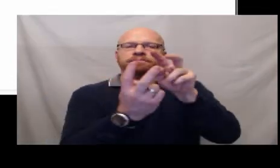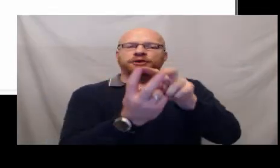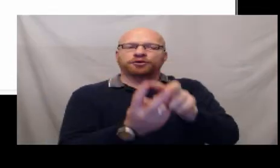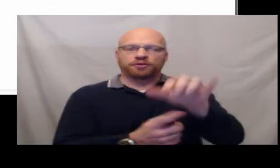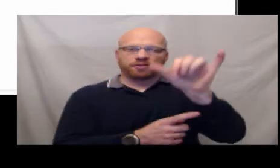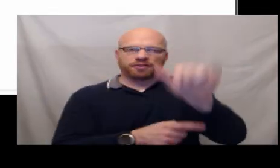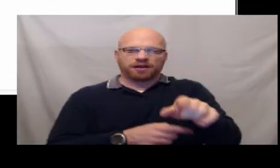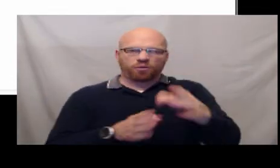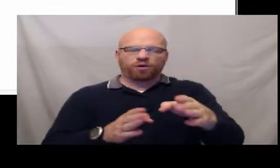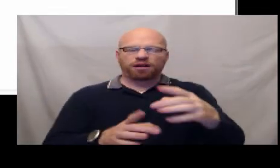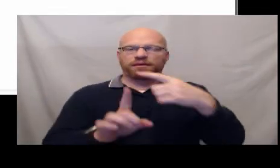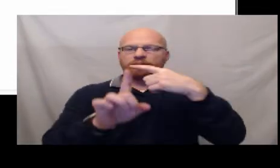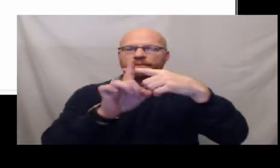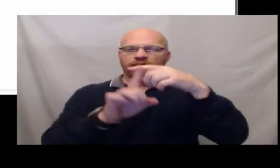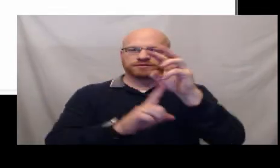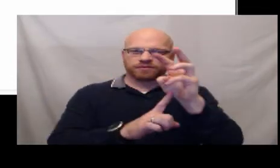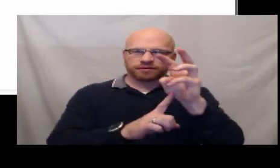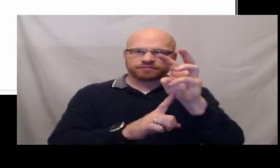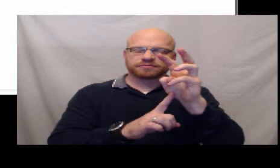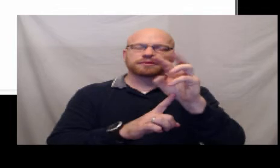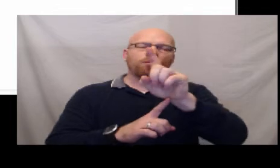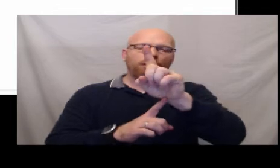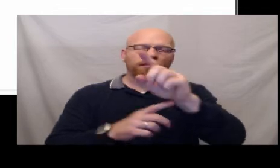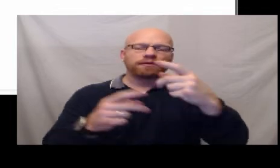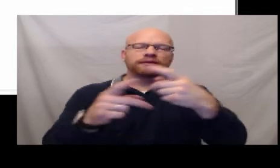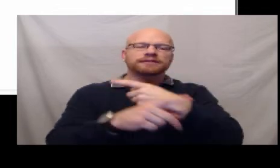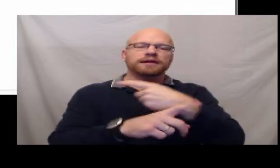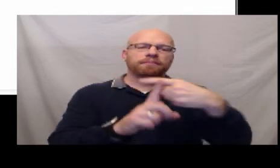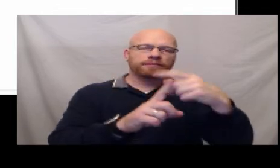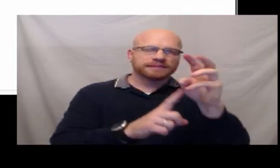This is our list of factors for the answer being positive six.